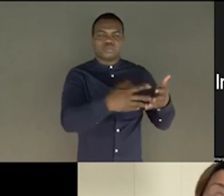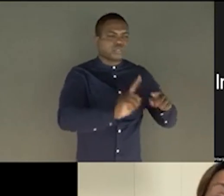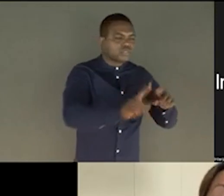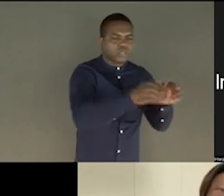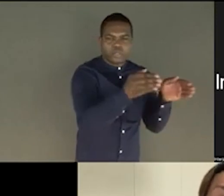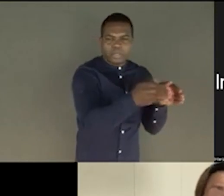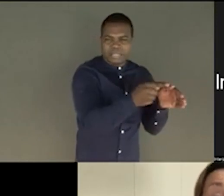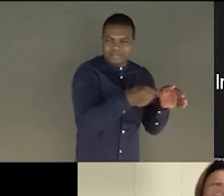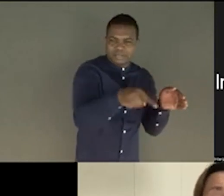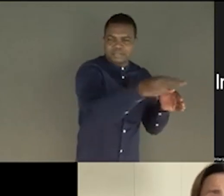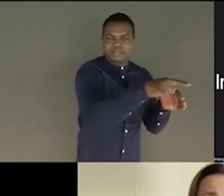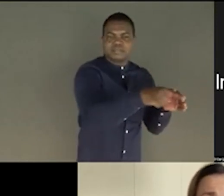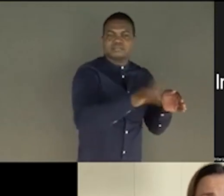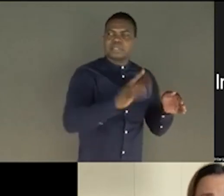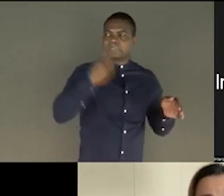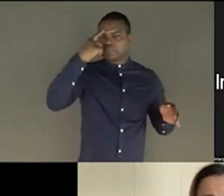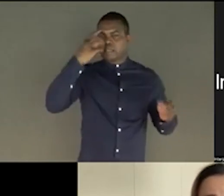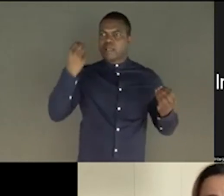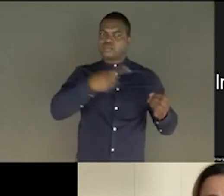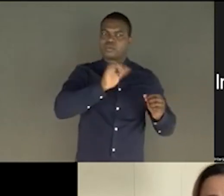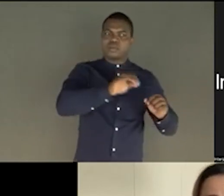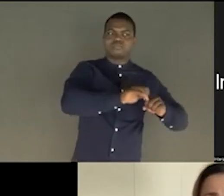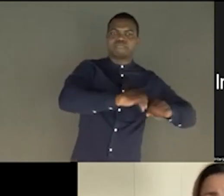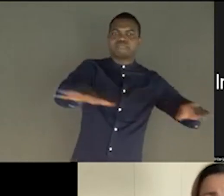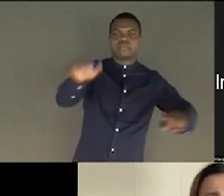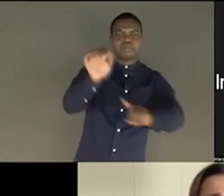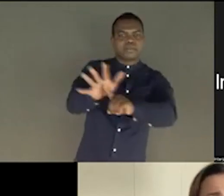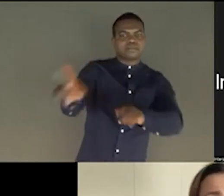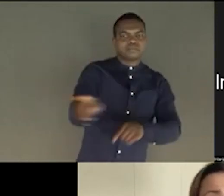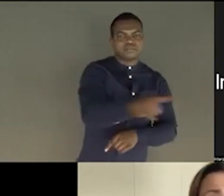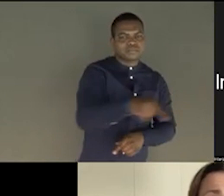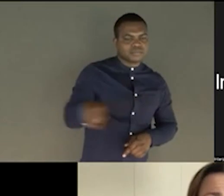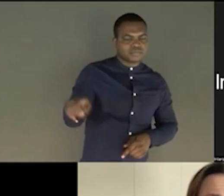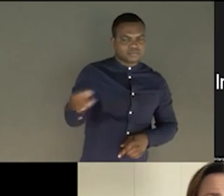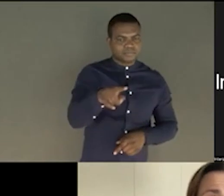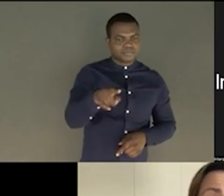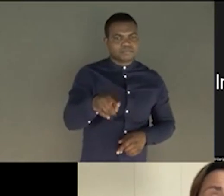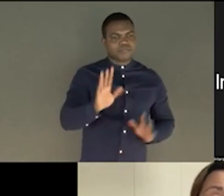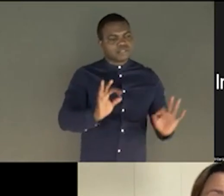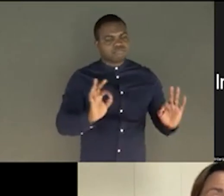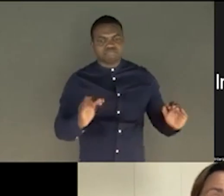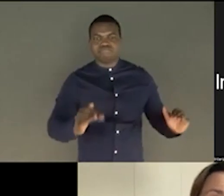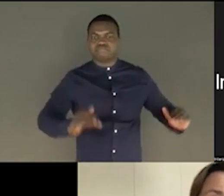that I hope and believe can be used also in other language areas. And I know all the big companies working with this.